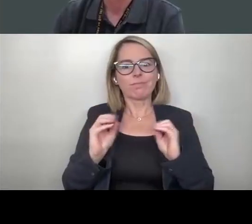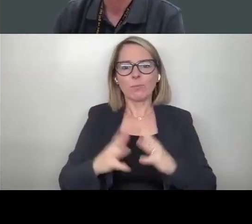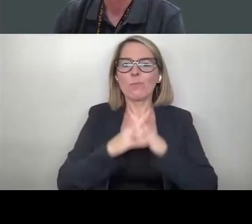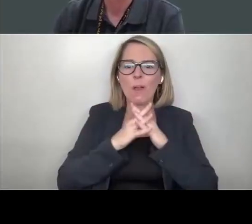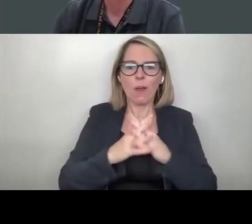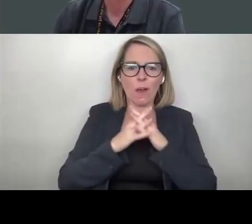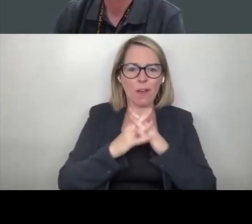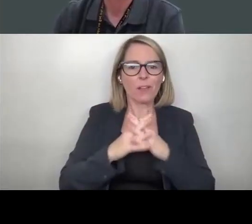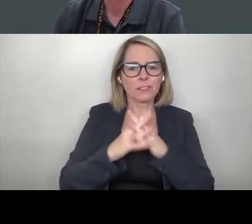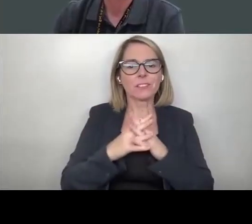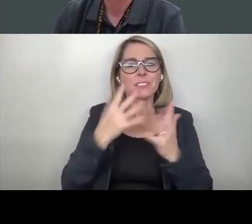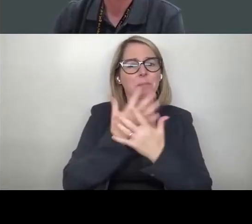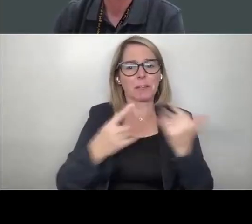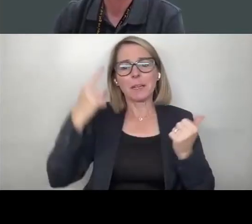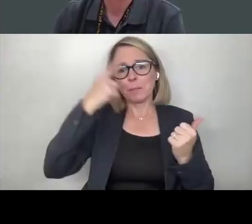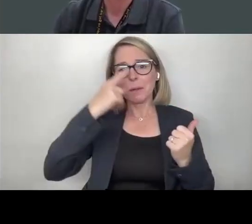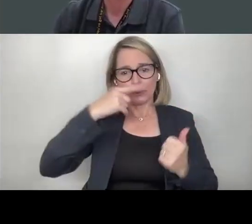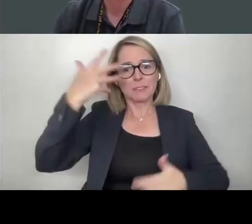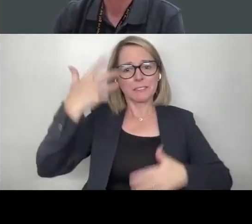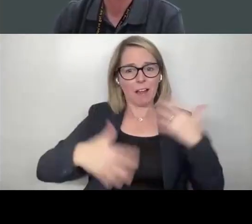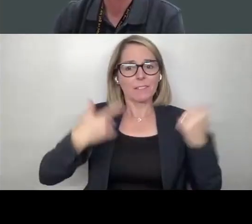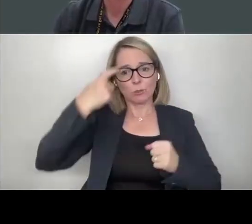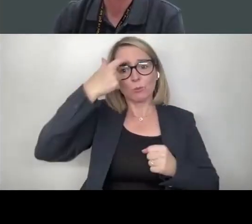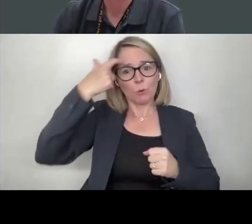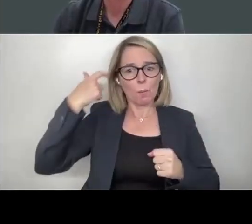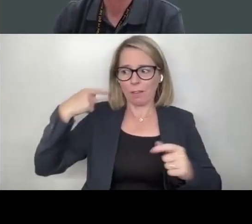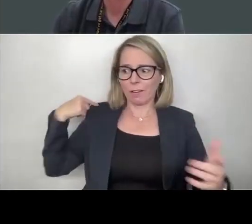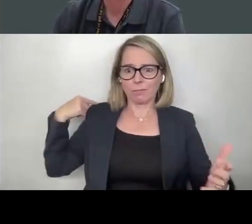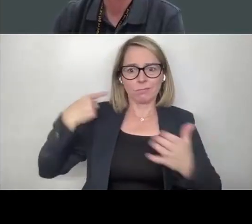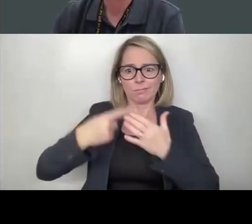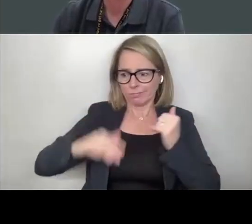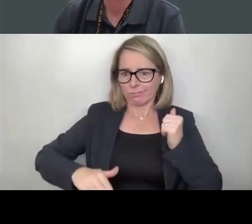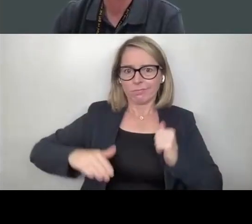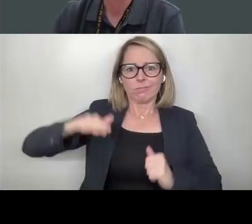have suffered a lot of trauma attending hospital appointments and in hospital and